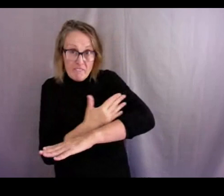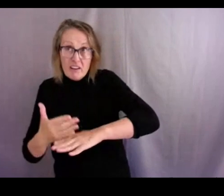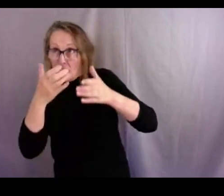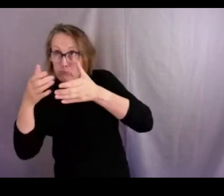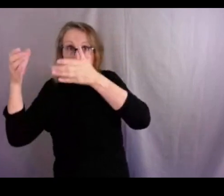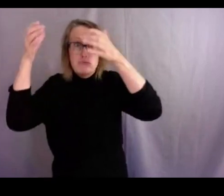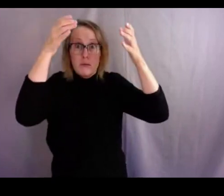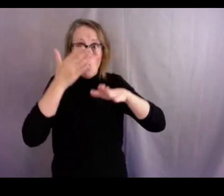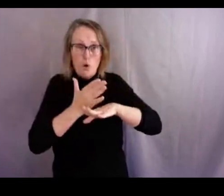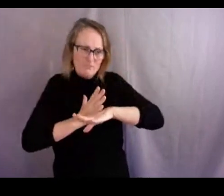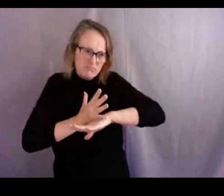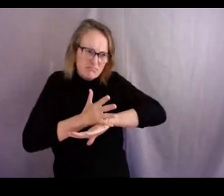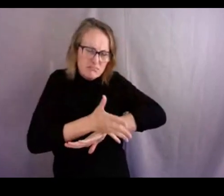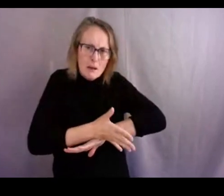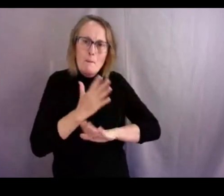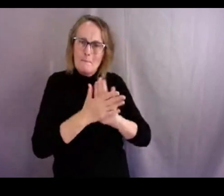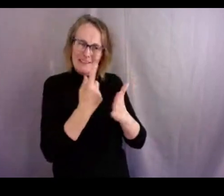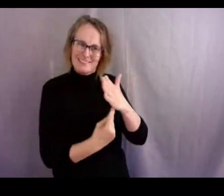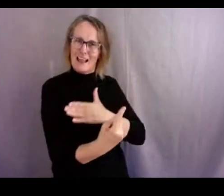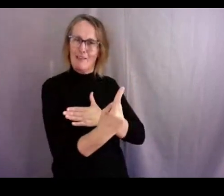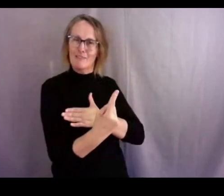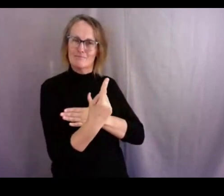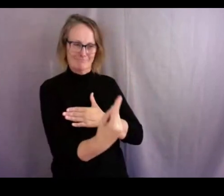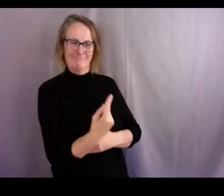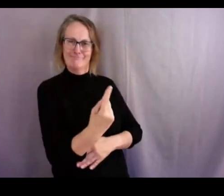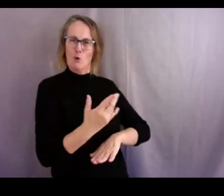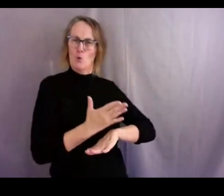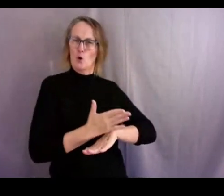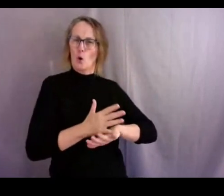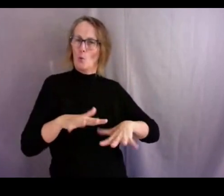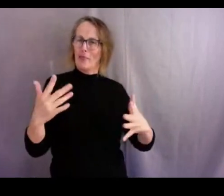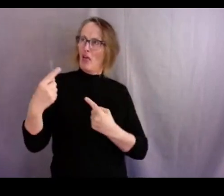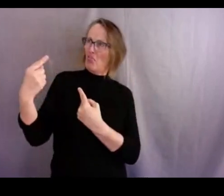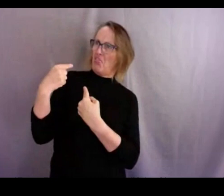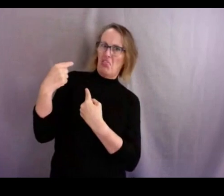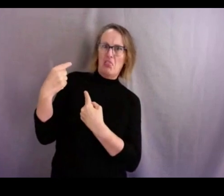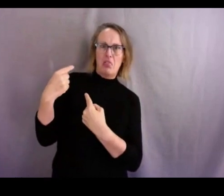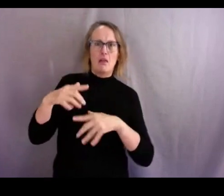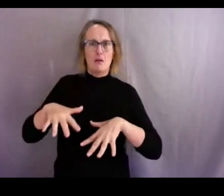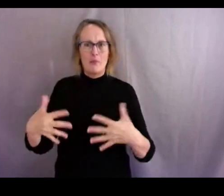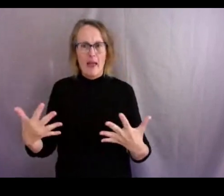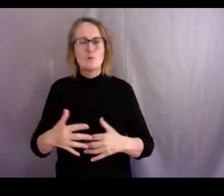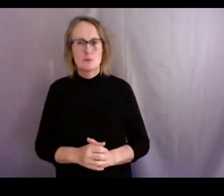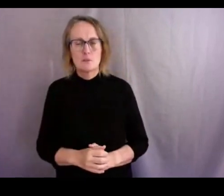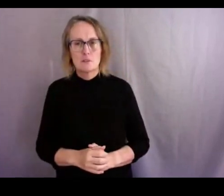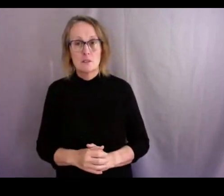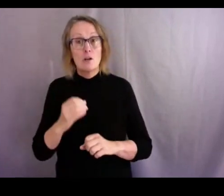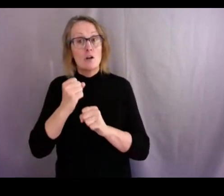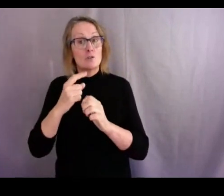Gauguin was someone who acknowledged the dignity and the strength and the work and the resistance,